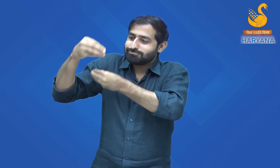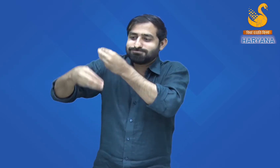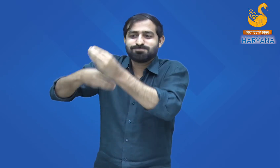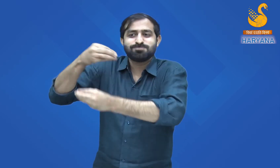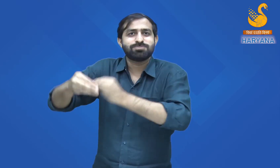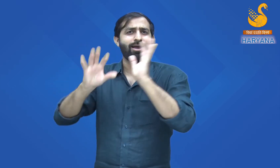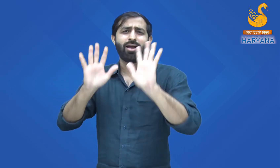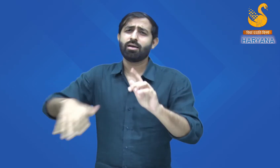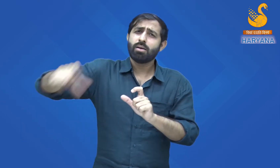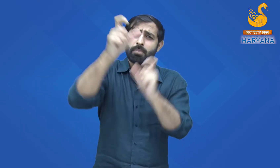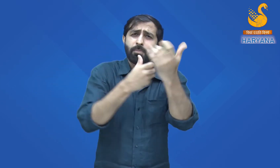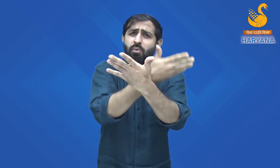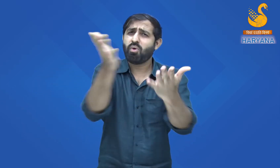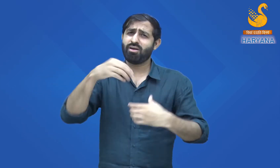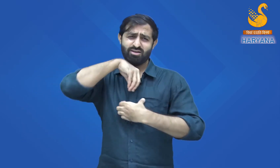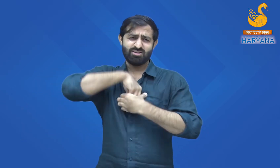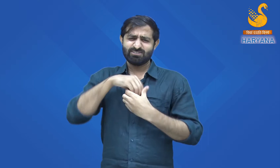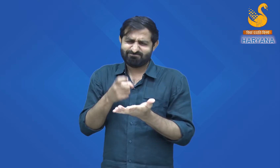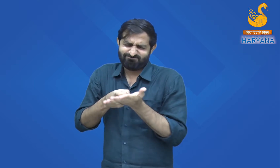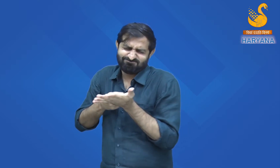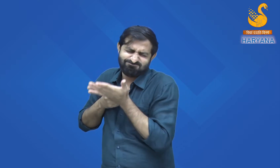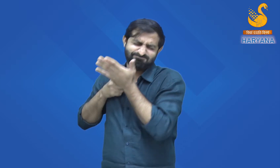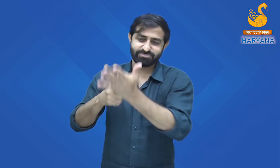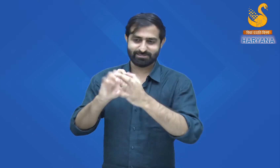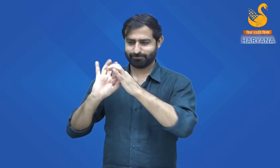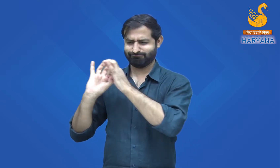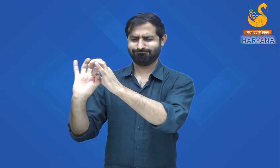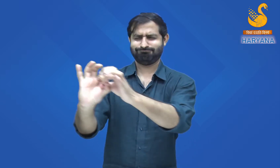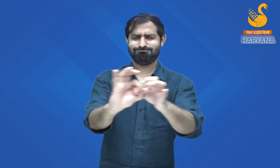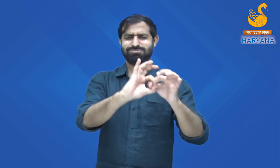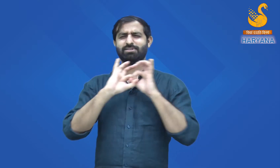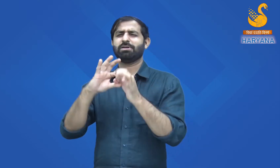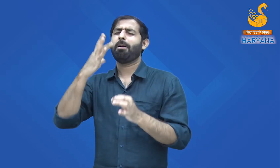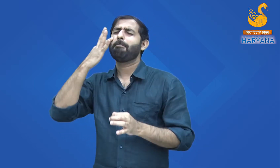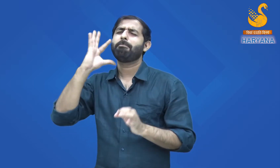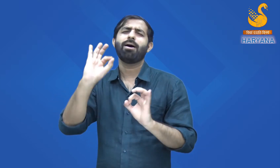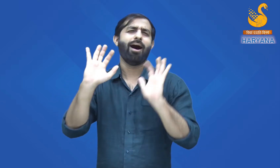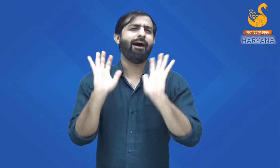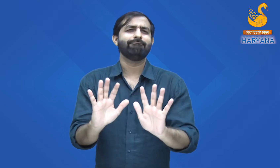and traditions and that is why people have respect to the religion which they follow which is very important.